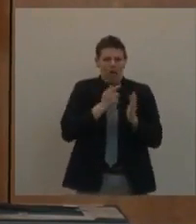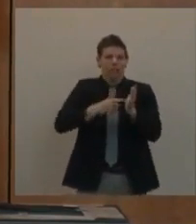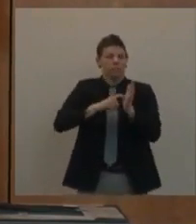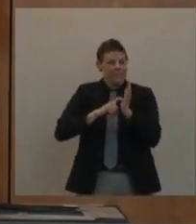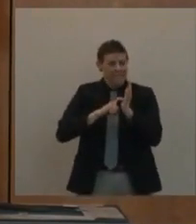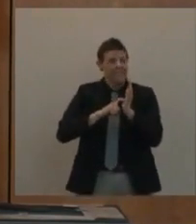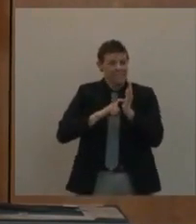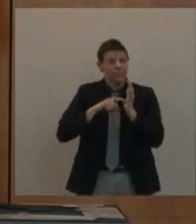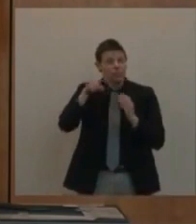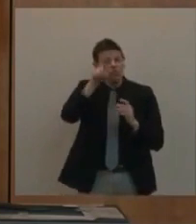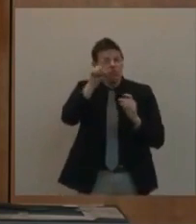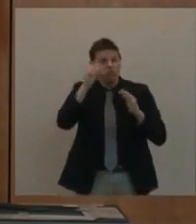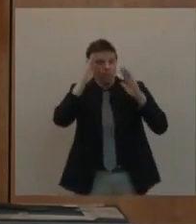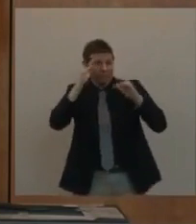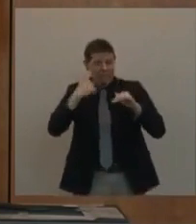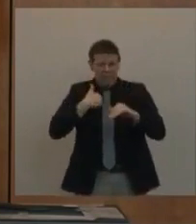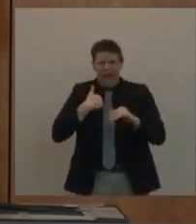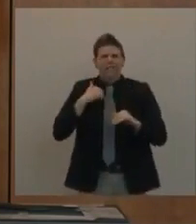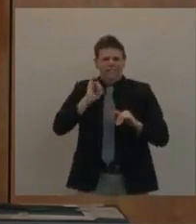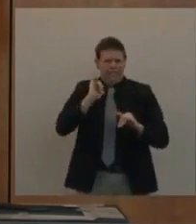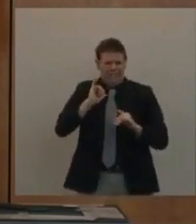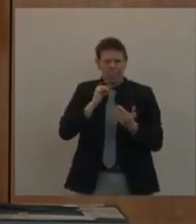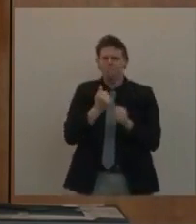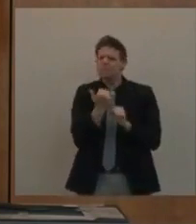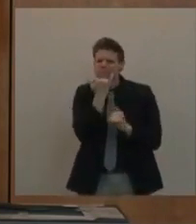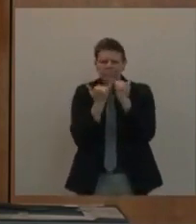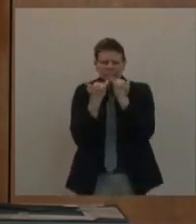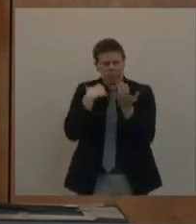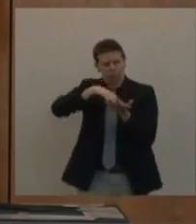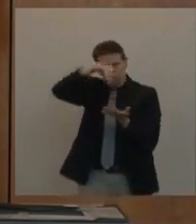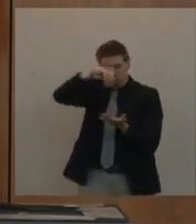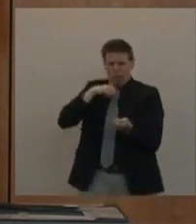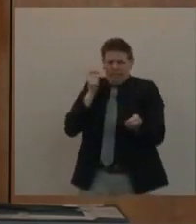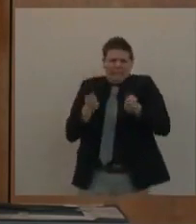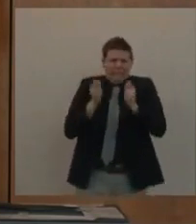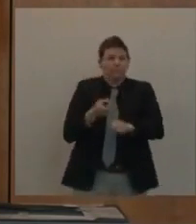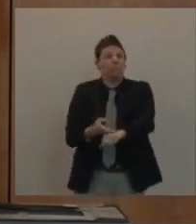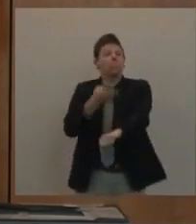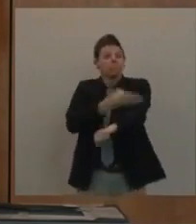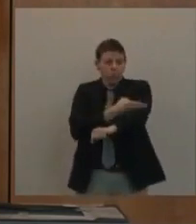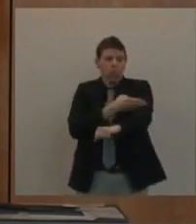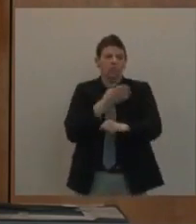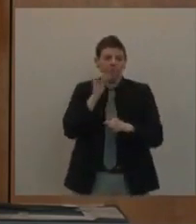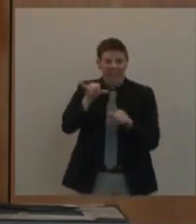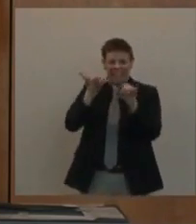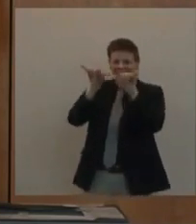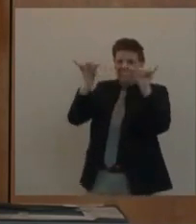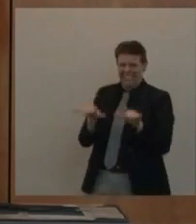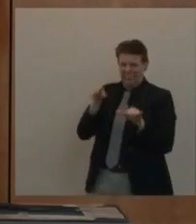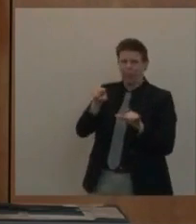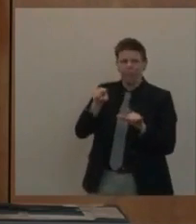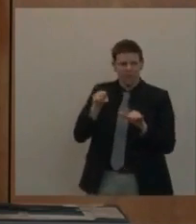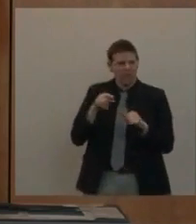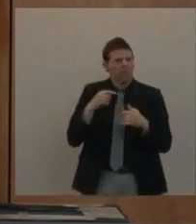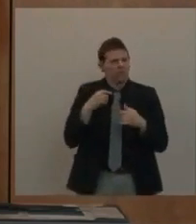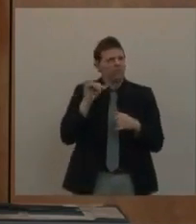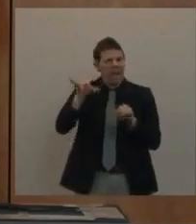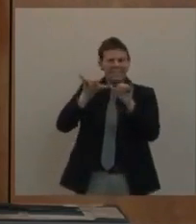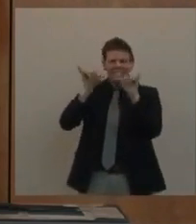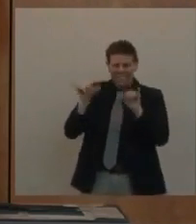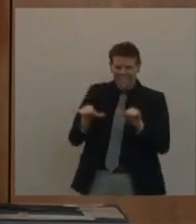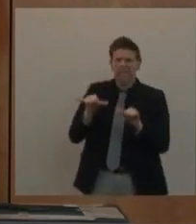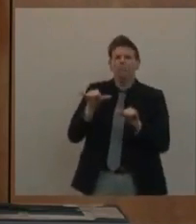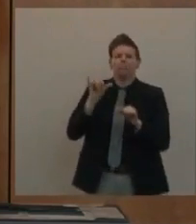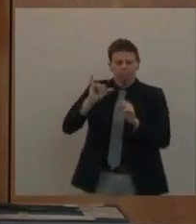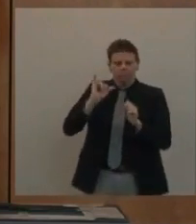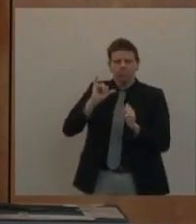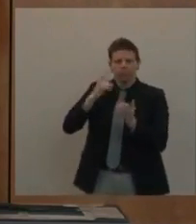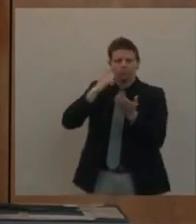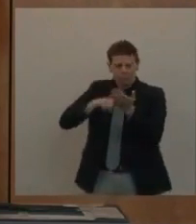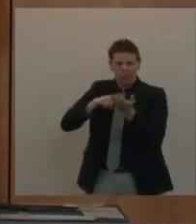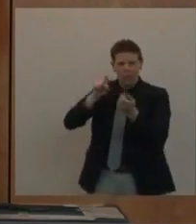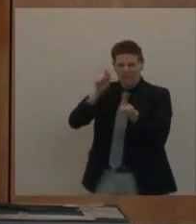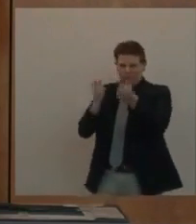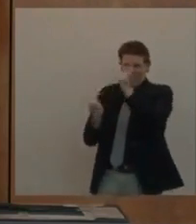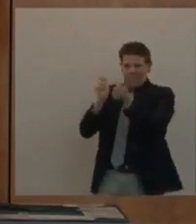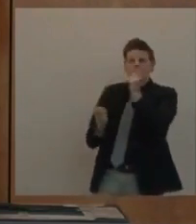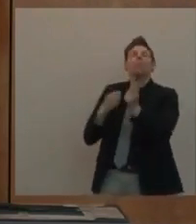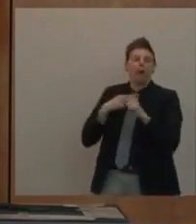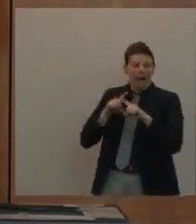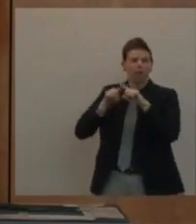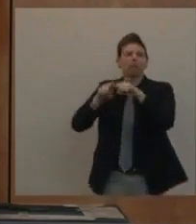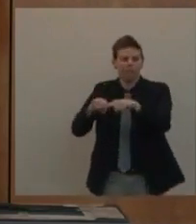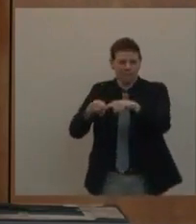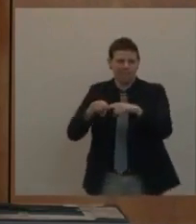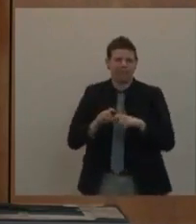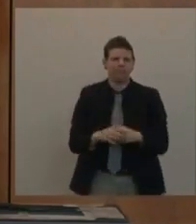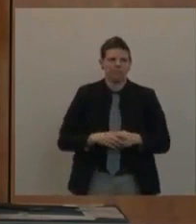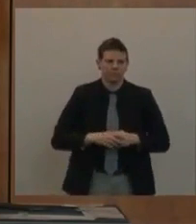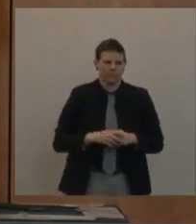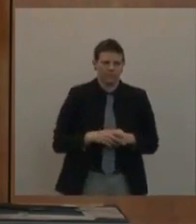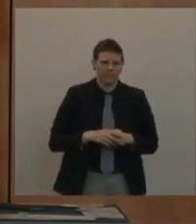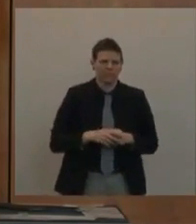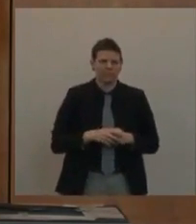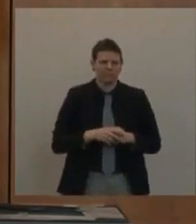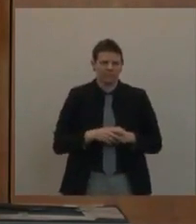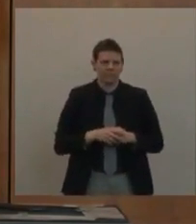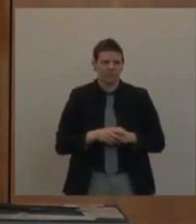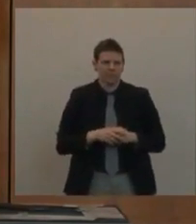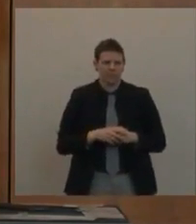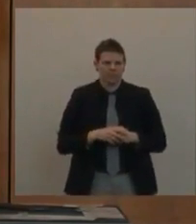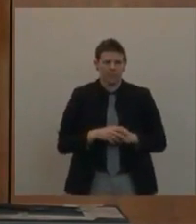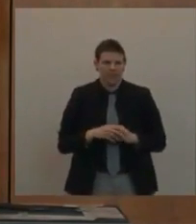AND WE APOLOGIZE THAT THIS SYSTEM COULDN’T MEET THE GROWING DEMAND THAT YOU SHOULD EXPECT US TO DO MUCH BETTER, AND TO CREATE A SYSTEM THAT WILL WORK WHEN IT’S HARD, AND TO CREATE A